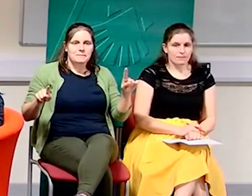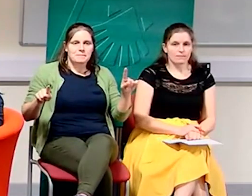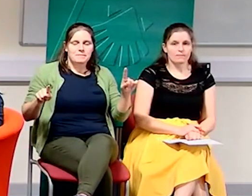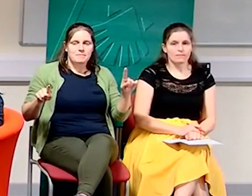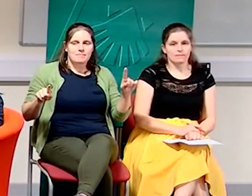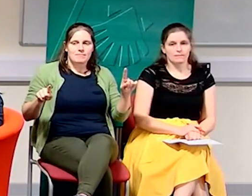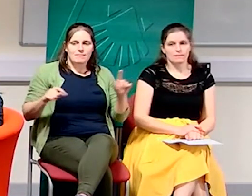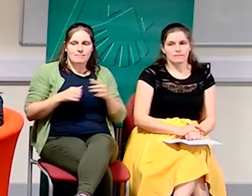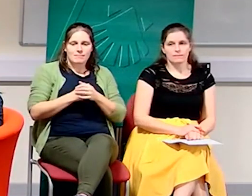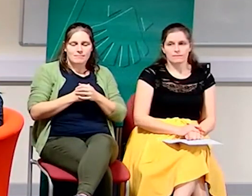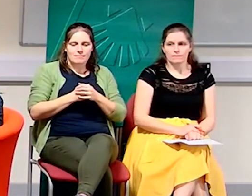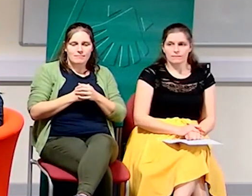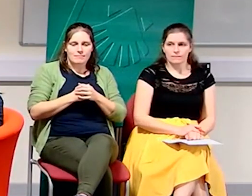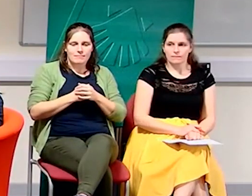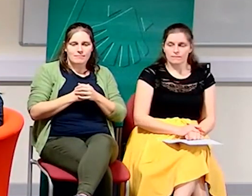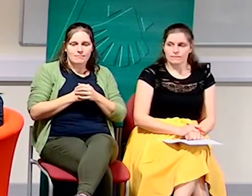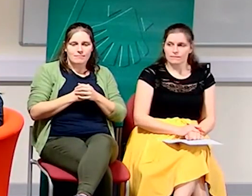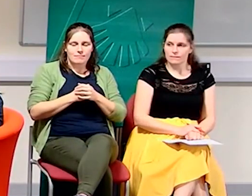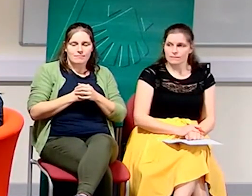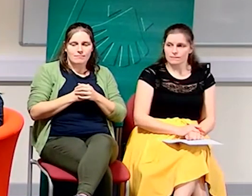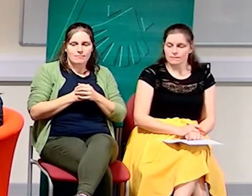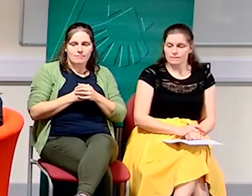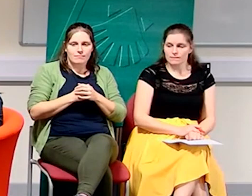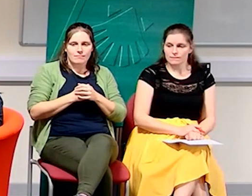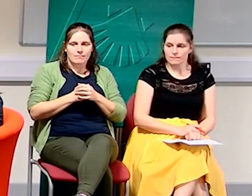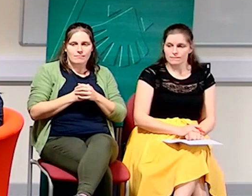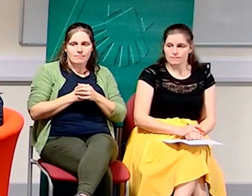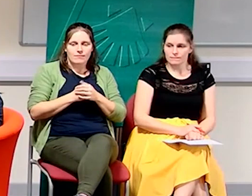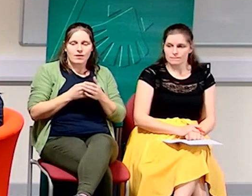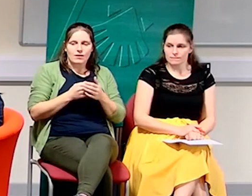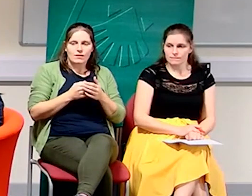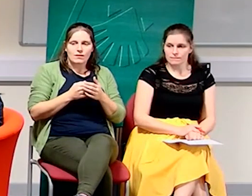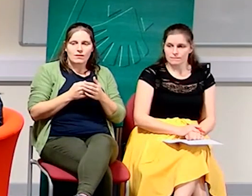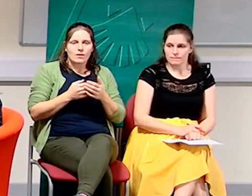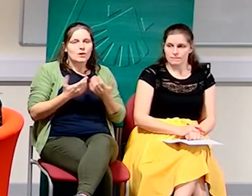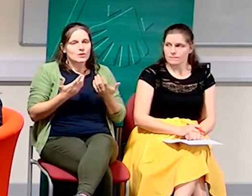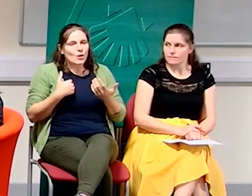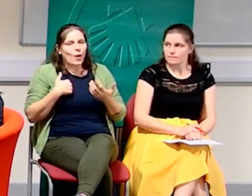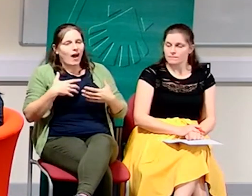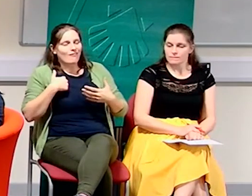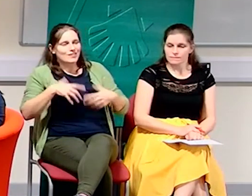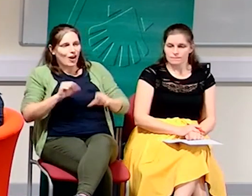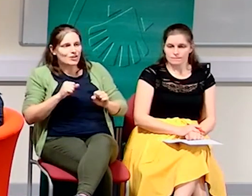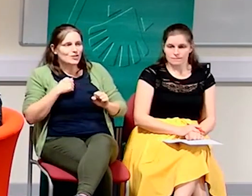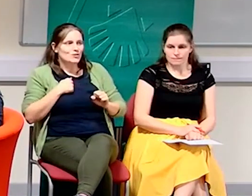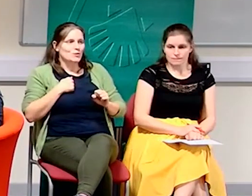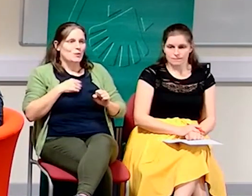time Point I've increasingly uh gradually started to listen more that's why I always advocate for